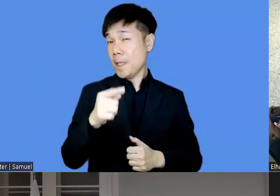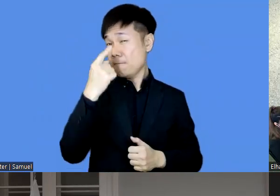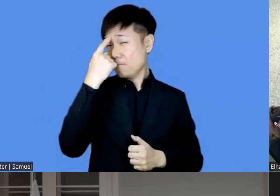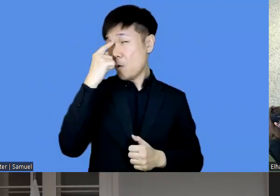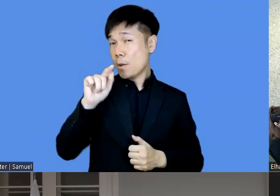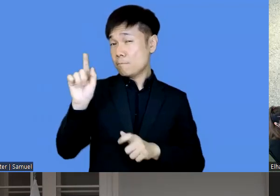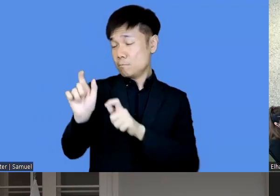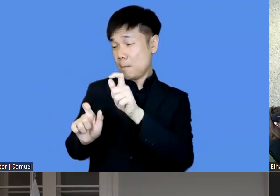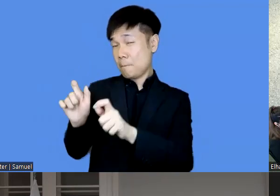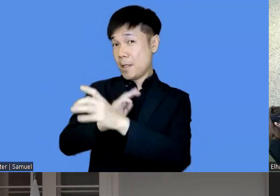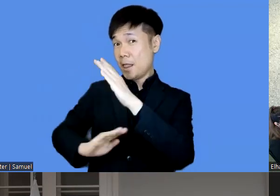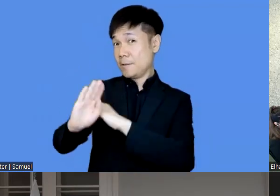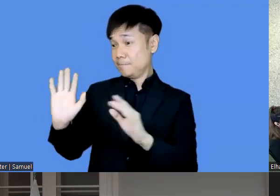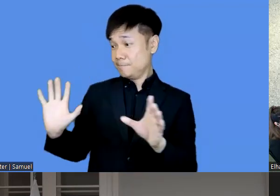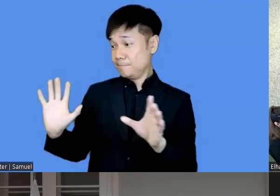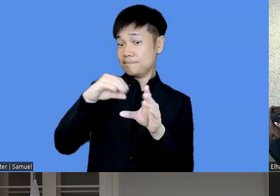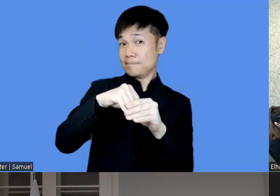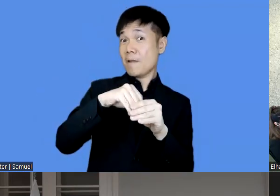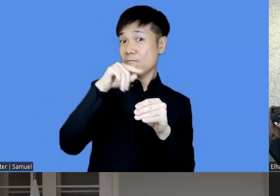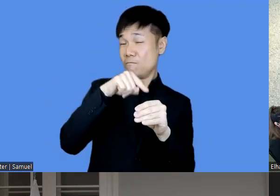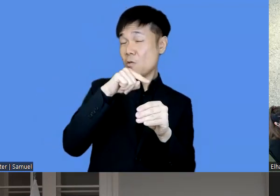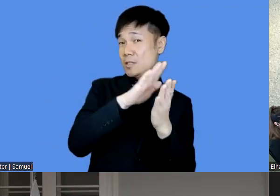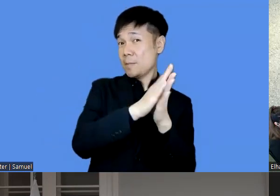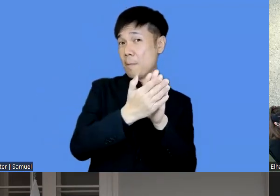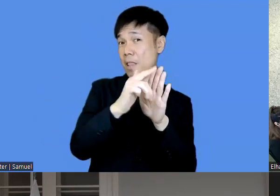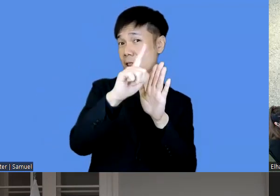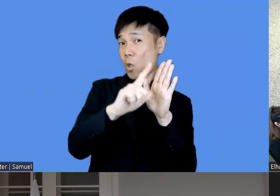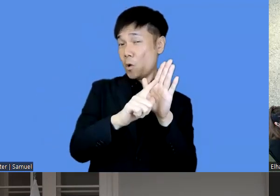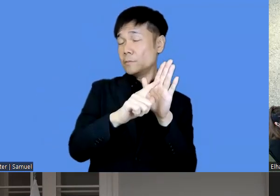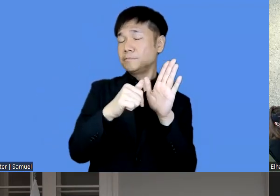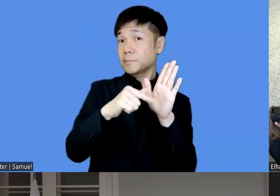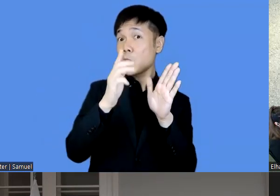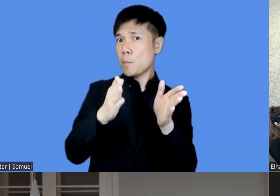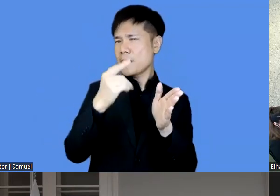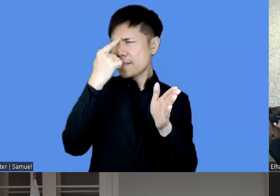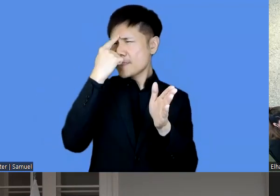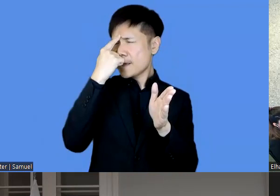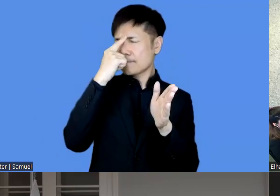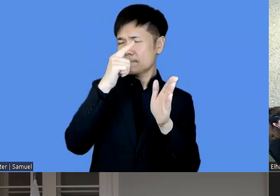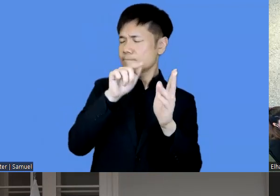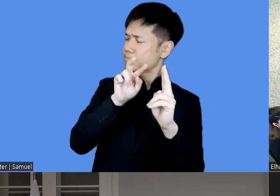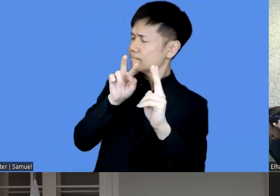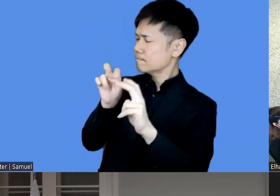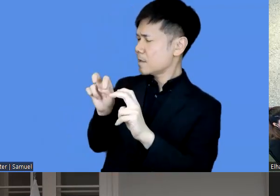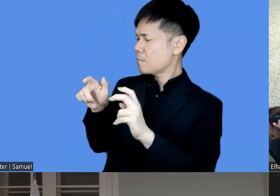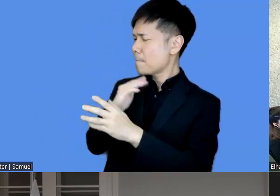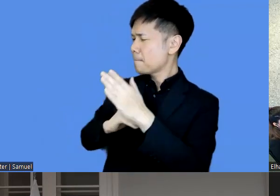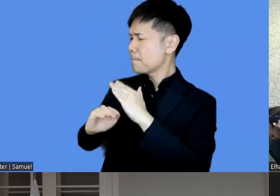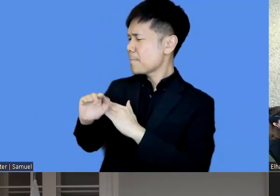and implementation of IHA is increased awareness of the barriers faced by those with disabilities